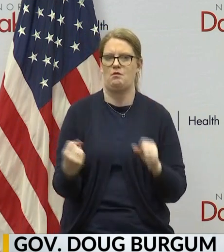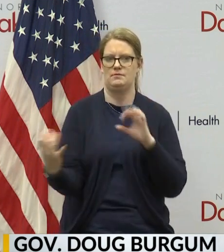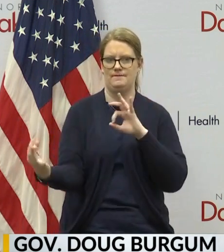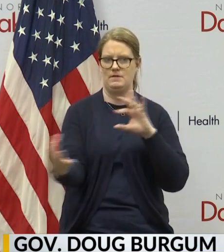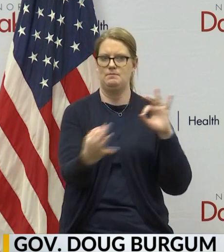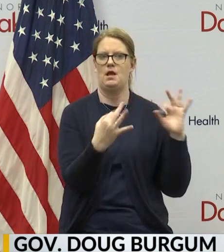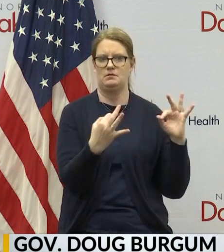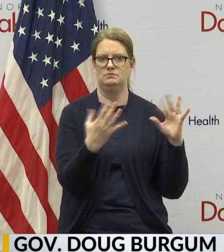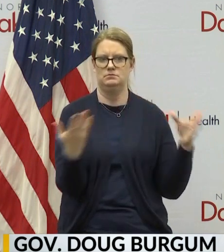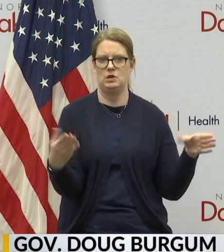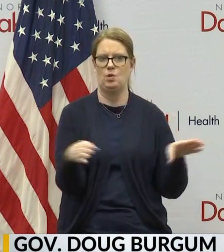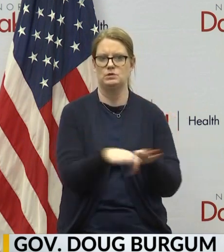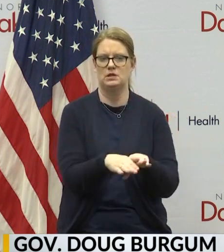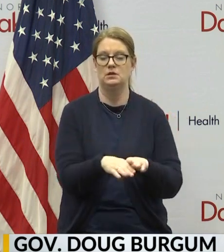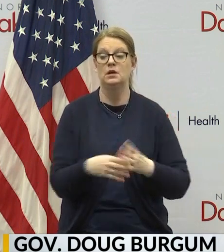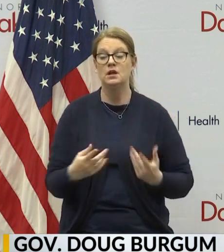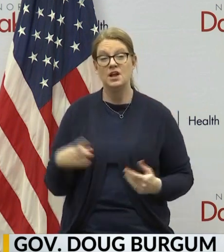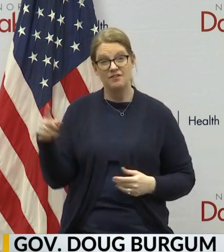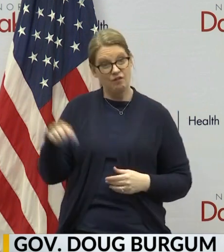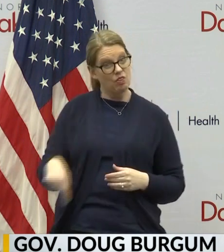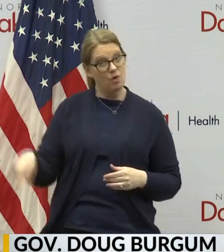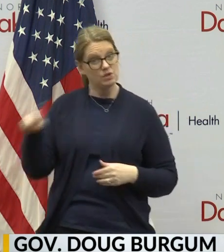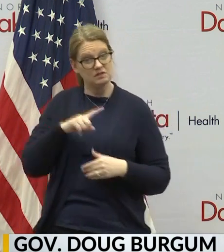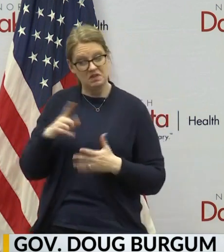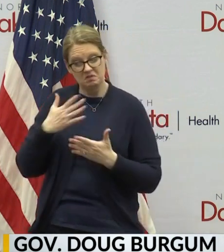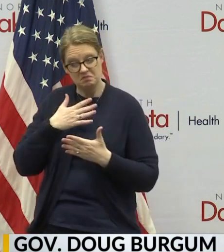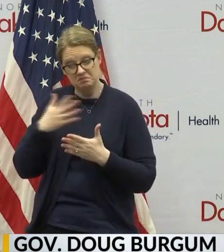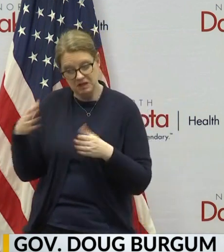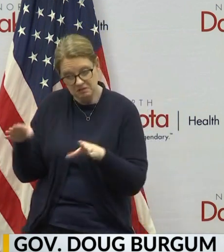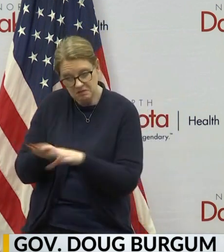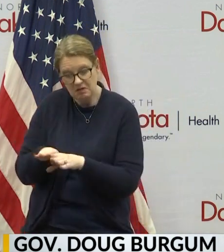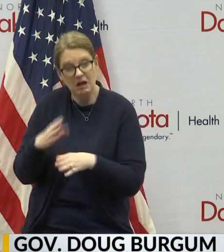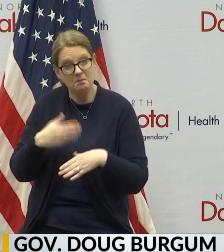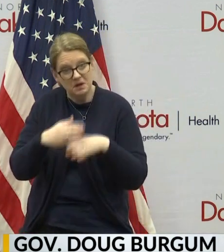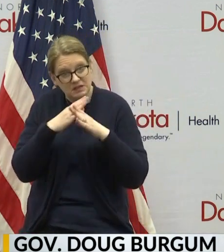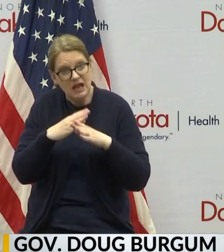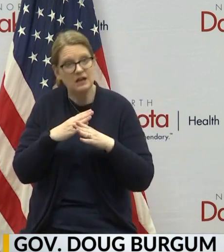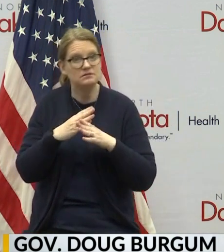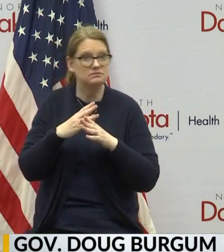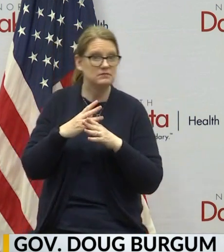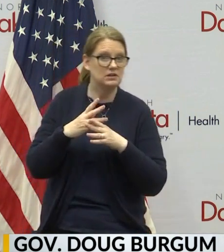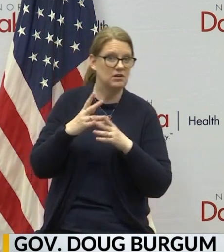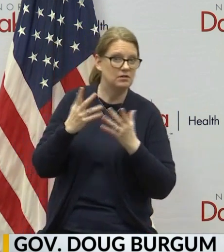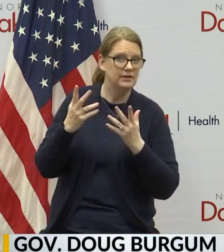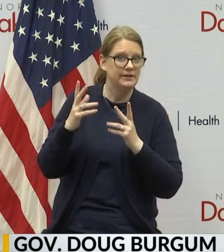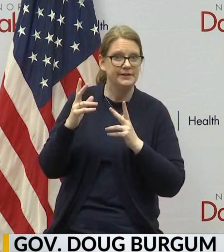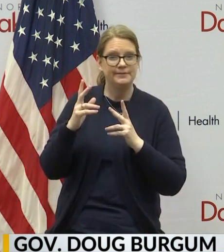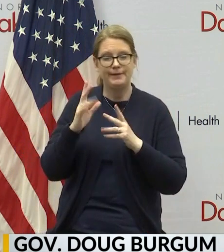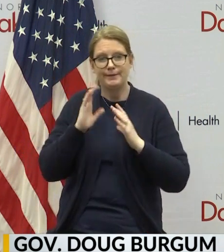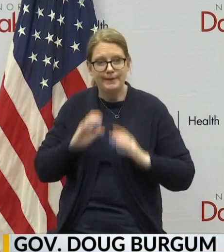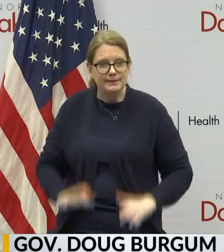DOWN TO A MATTER OF FAIRNESS AND EQUITY, SO A STRONG REQUEST FOR US TO MOVE THIS AND WE